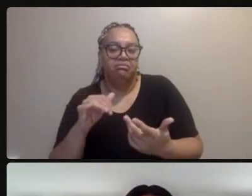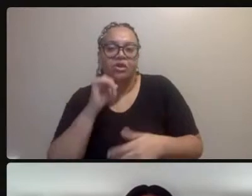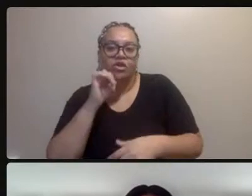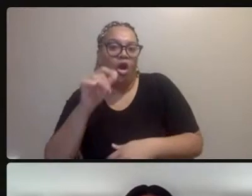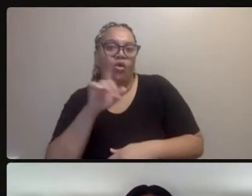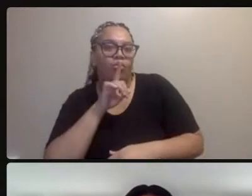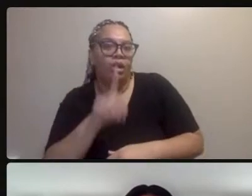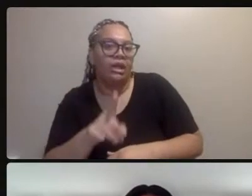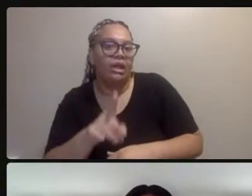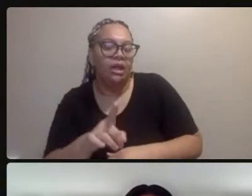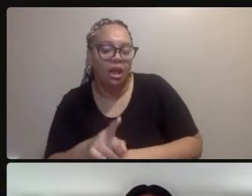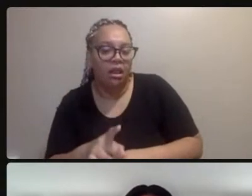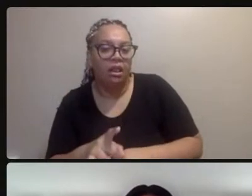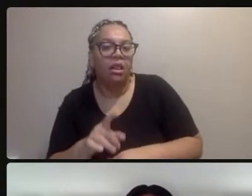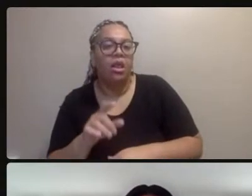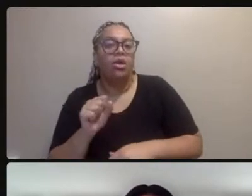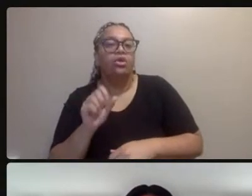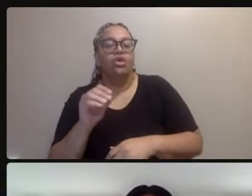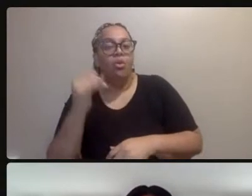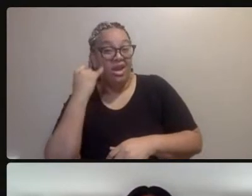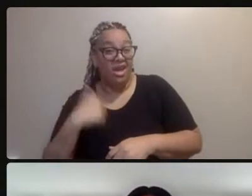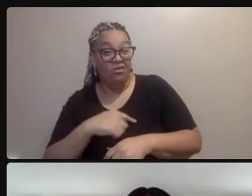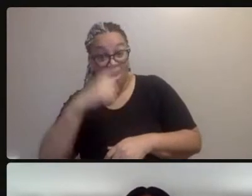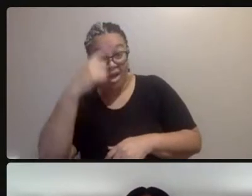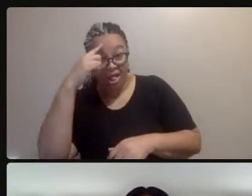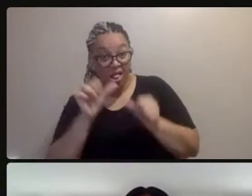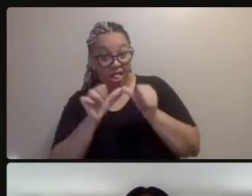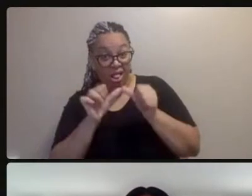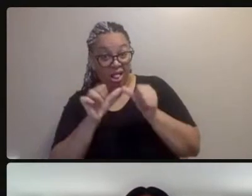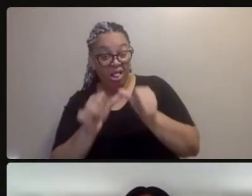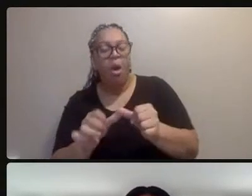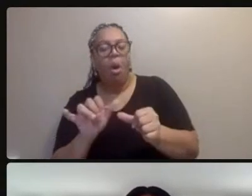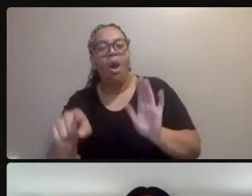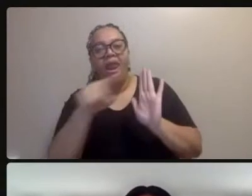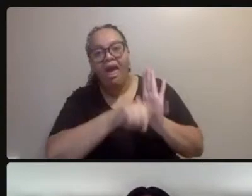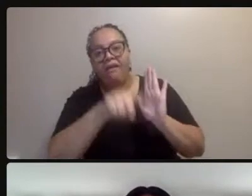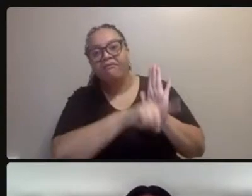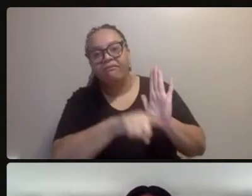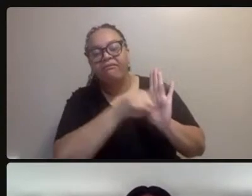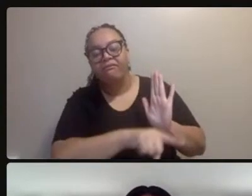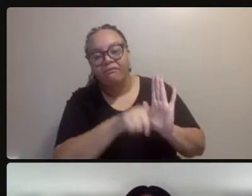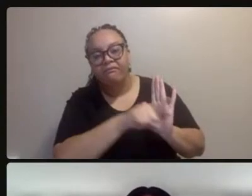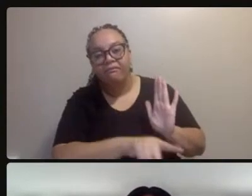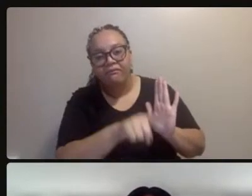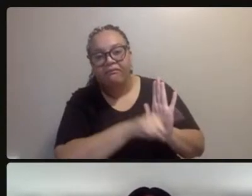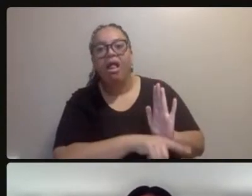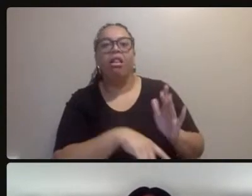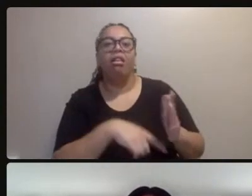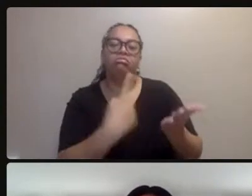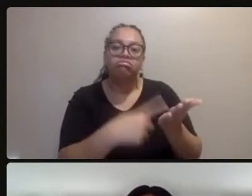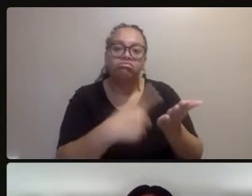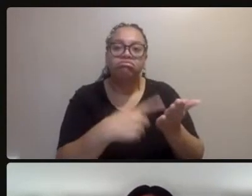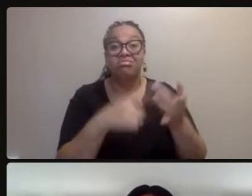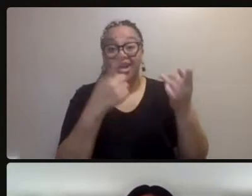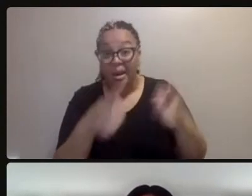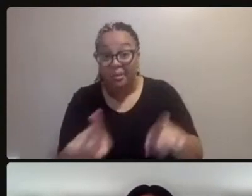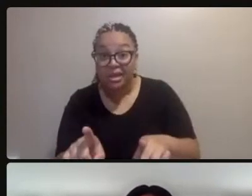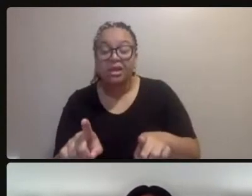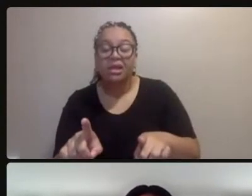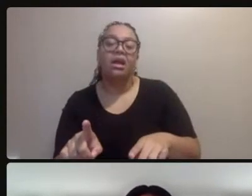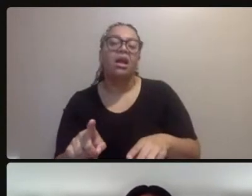ALMOST QUIXOTIC OR UTOPIAN.